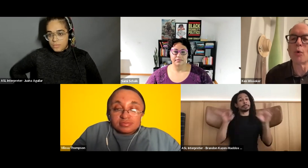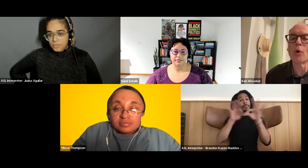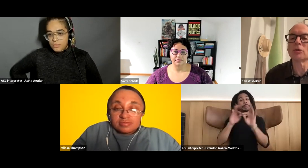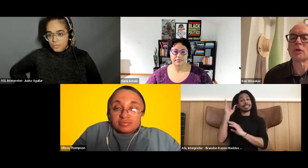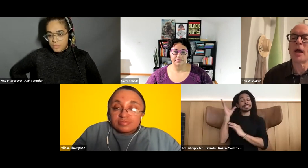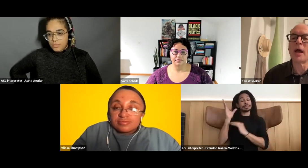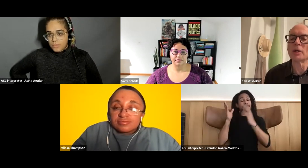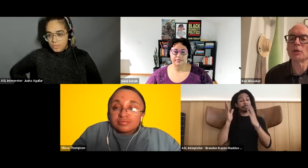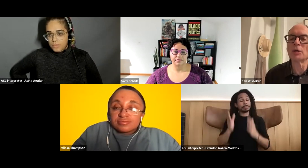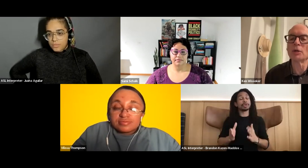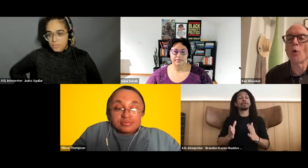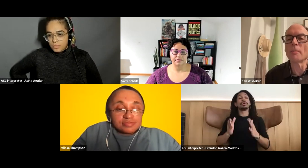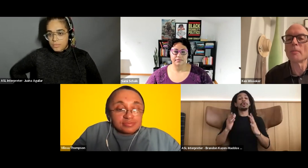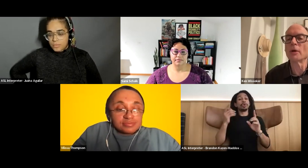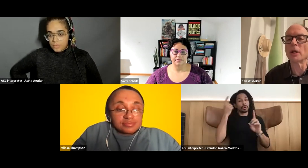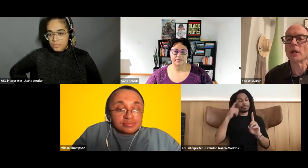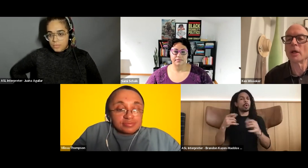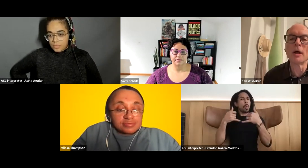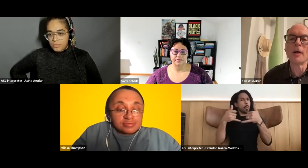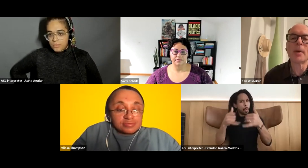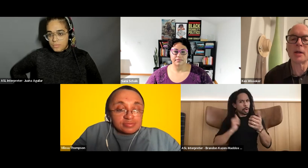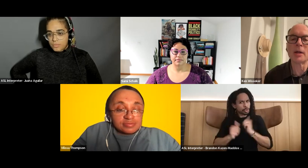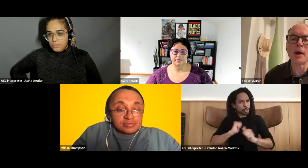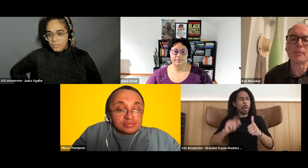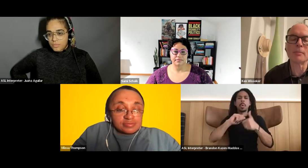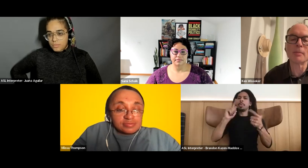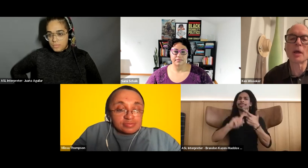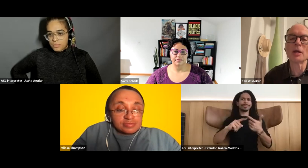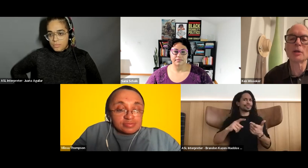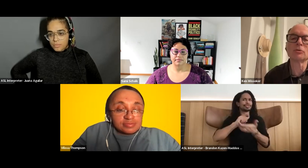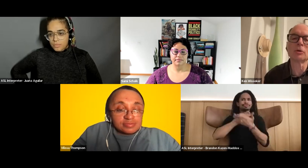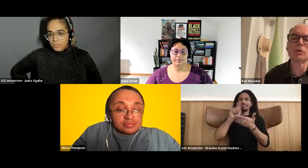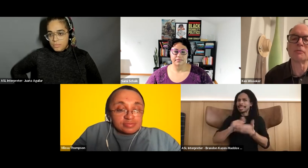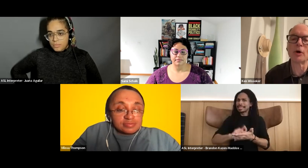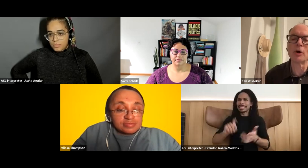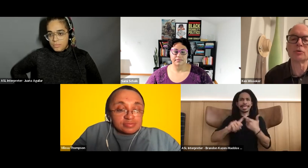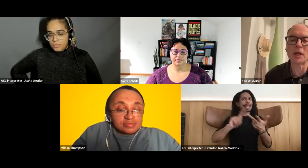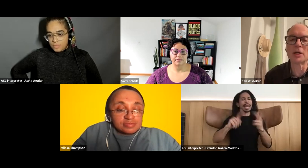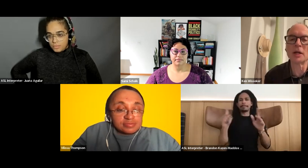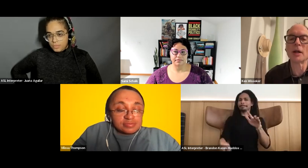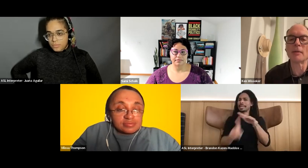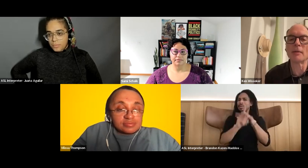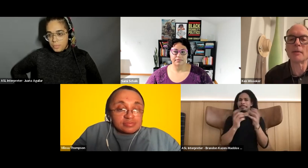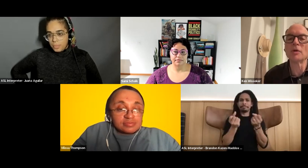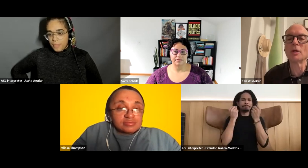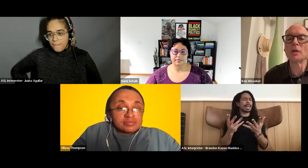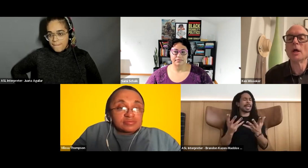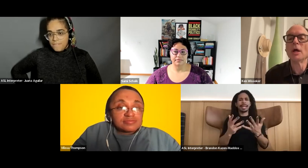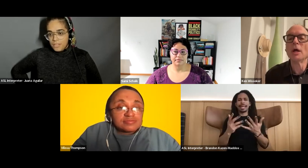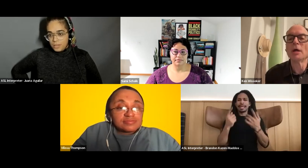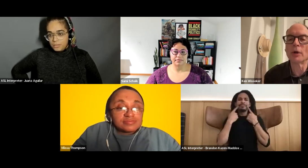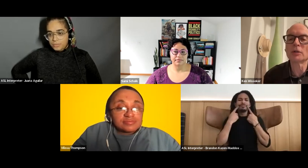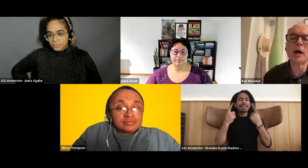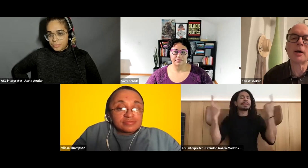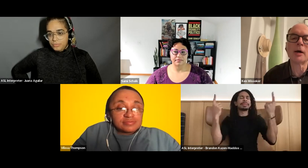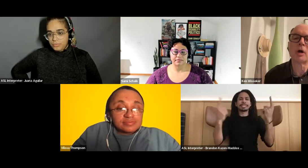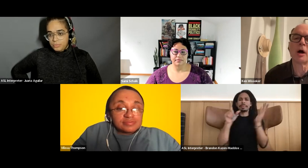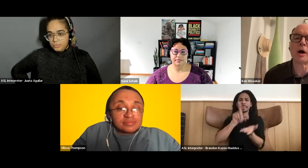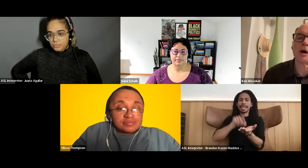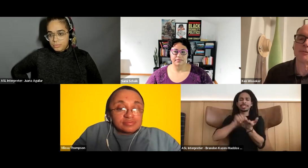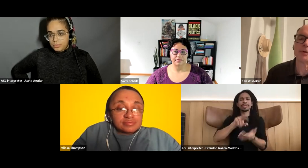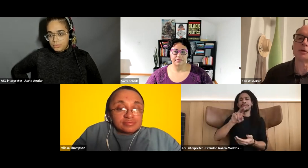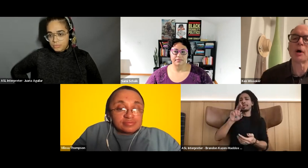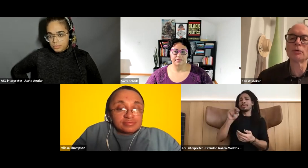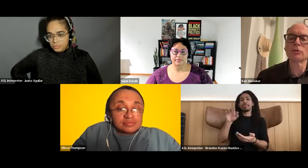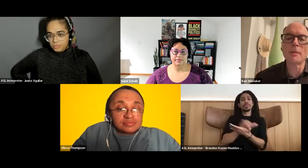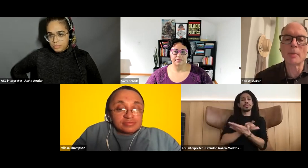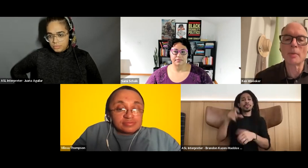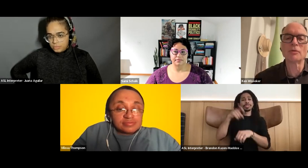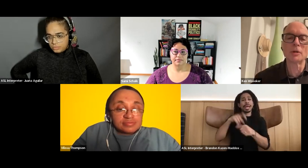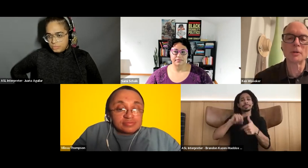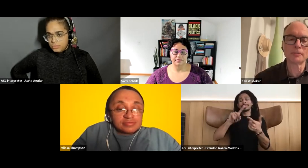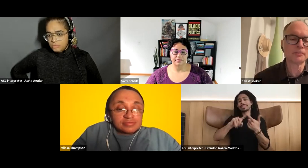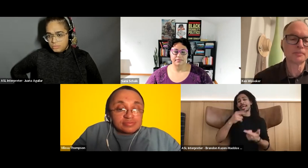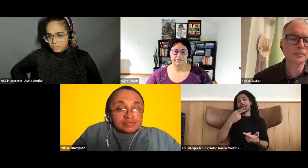Ken Wissoker: awards, and written or appeared in many prominent publications, including Vogue CNN. And MTV in the New York Times, Huffington Post and Buzzfeed